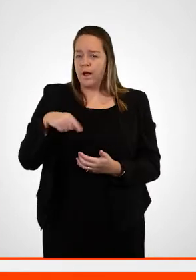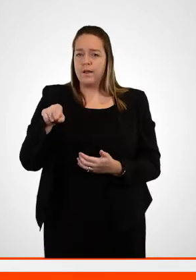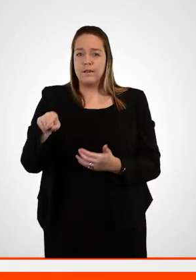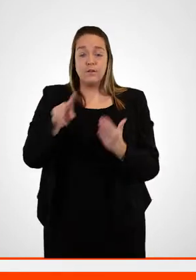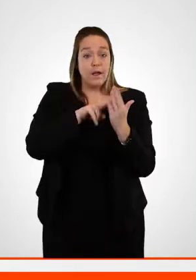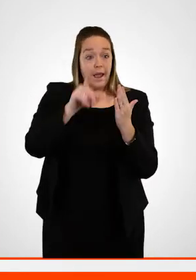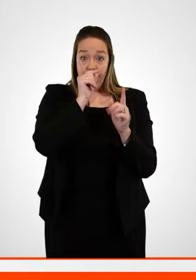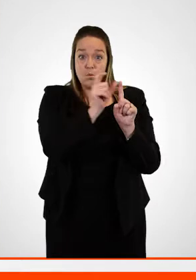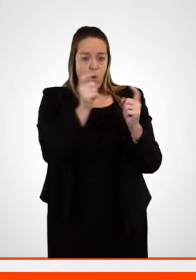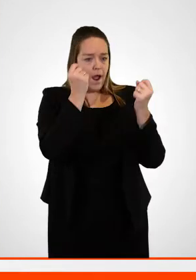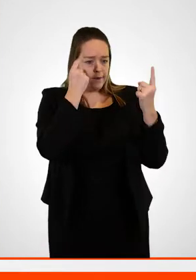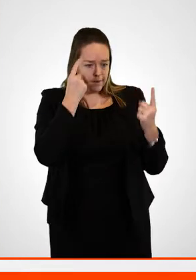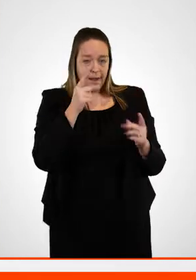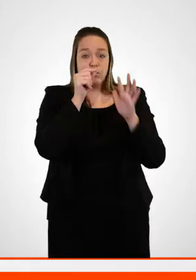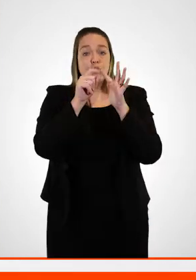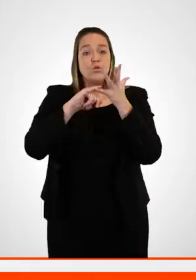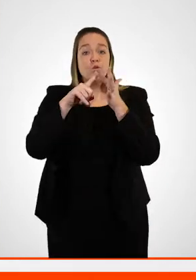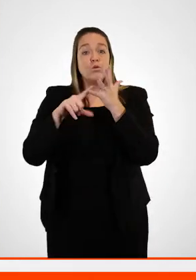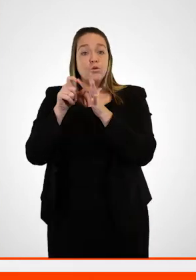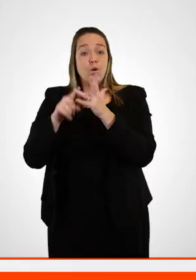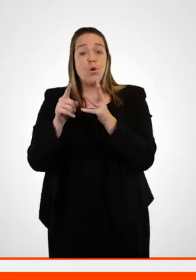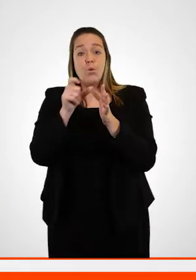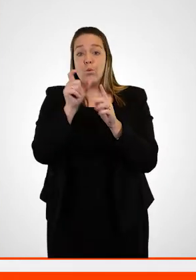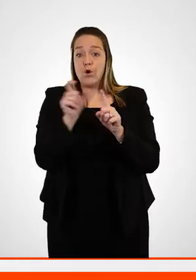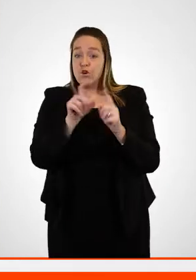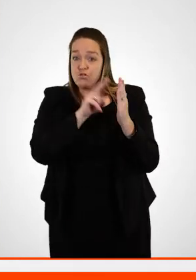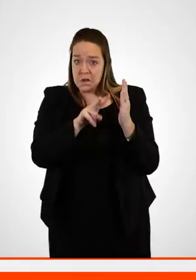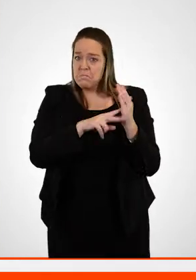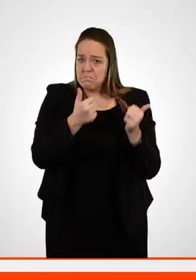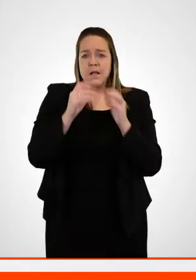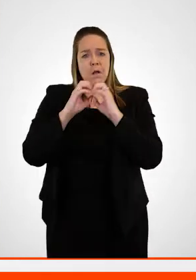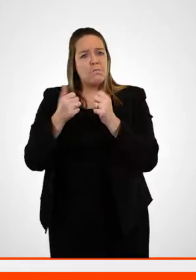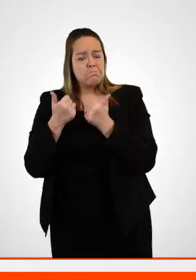These kids can word read, they can pseudo word read, they're doing well in spelling,